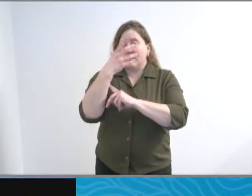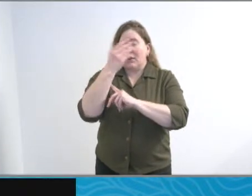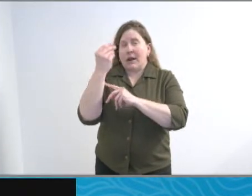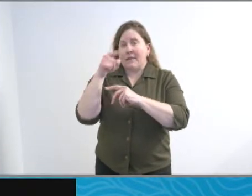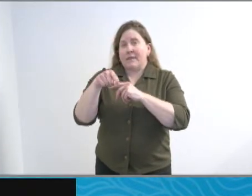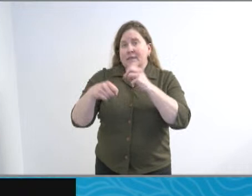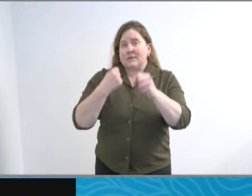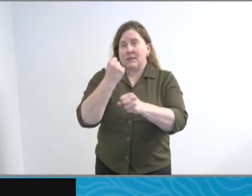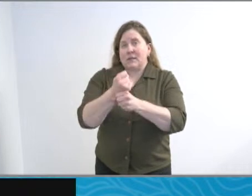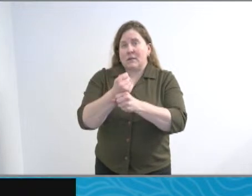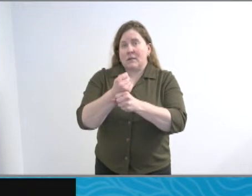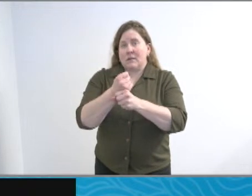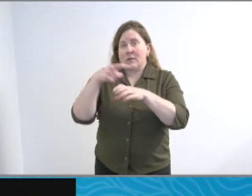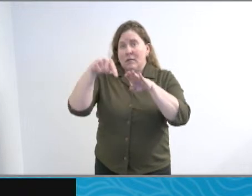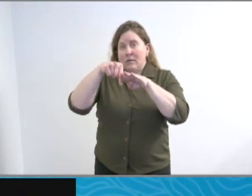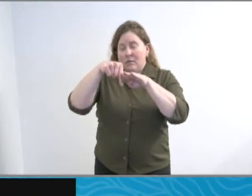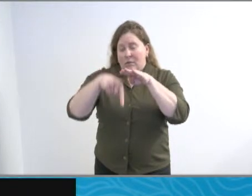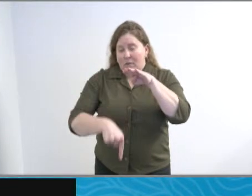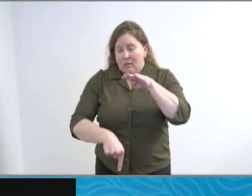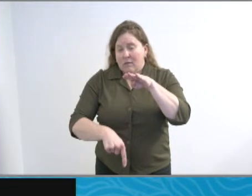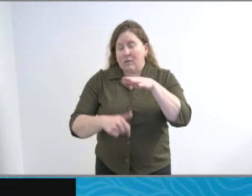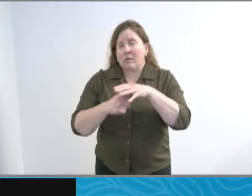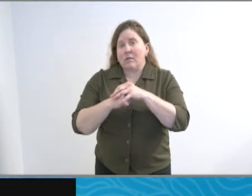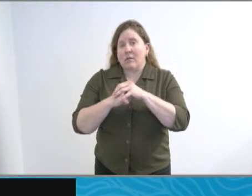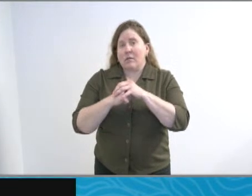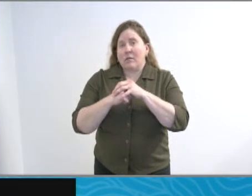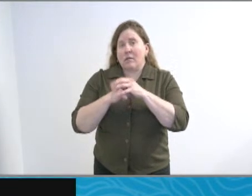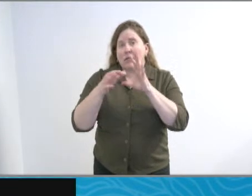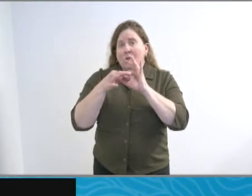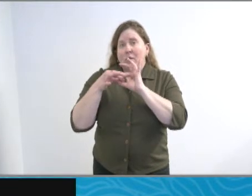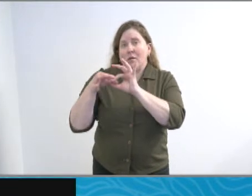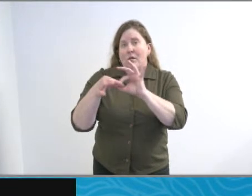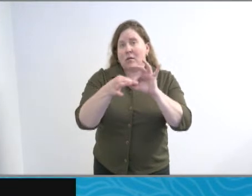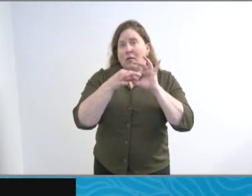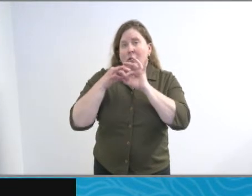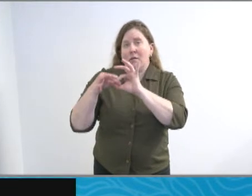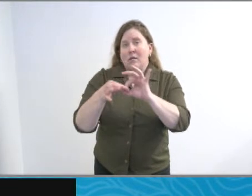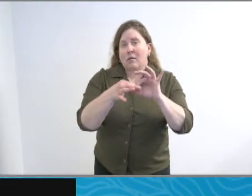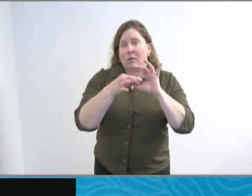about digging deeper, this is what we're talking about. A coordination and alignment of programs